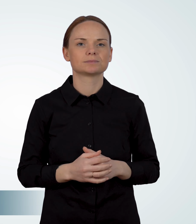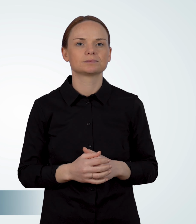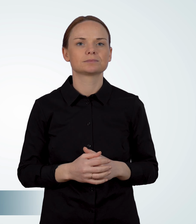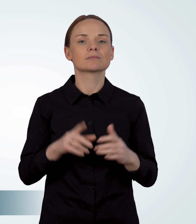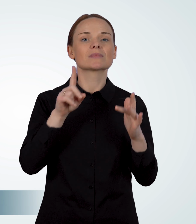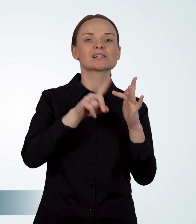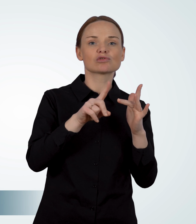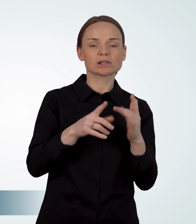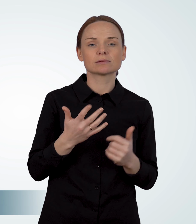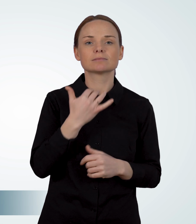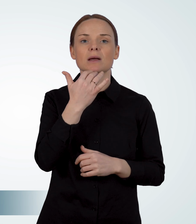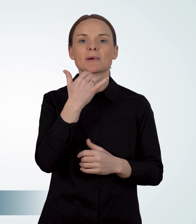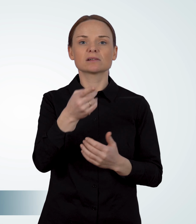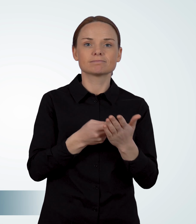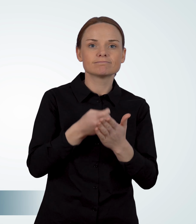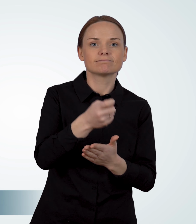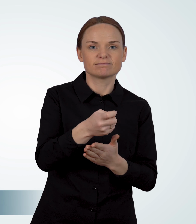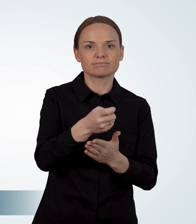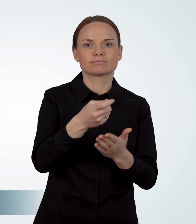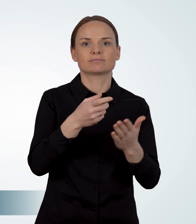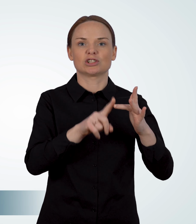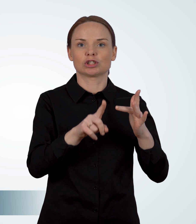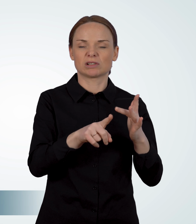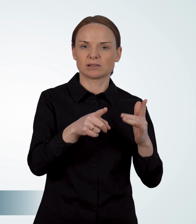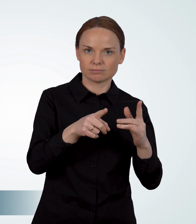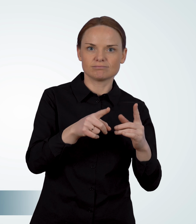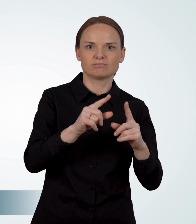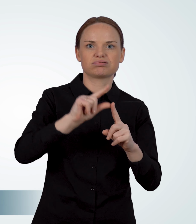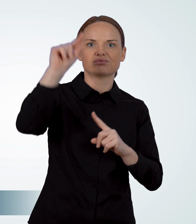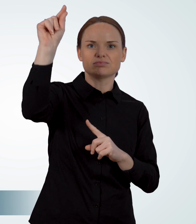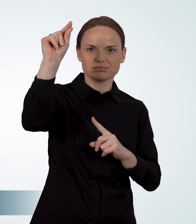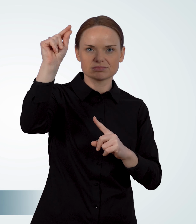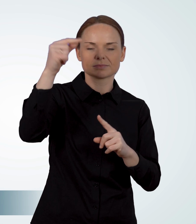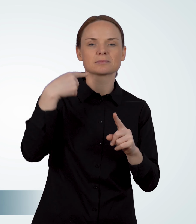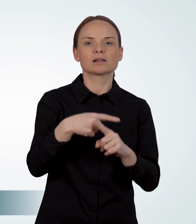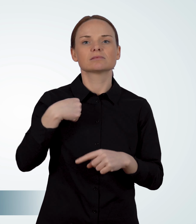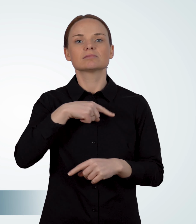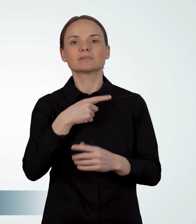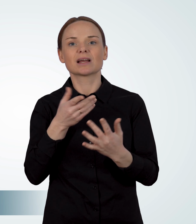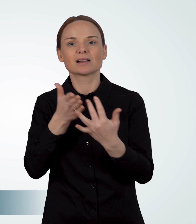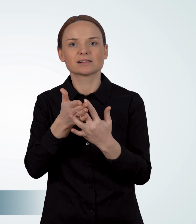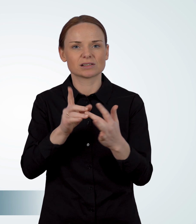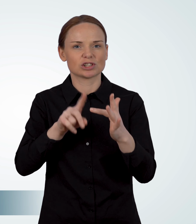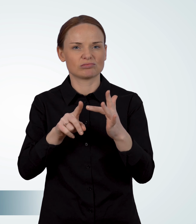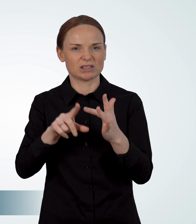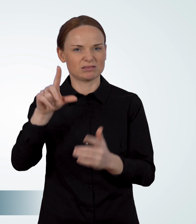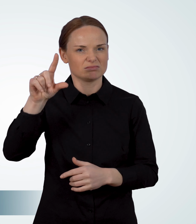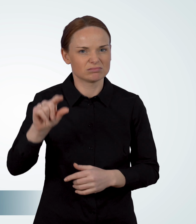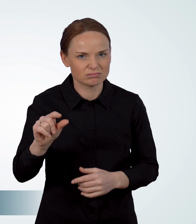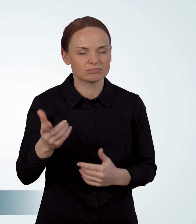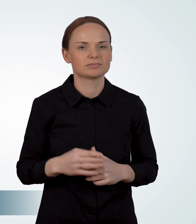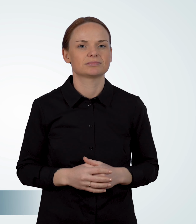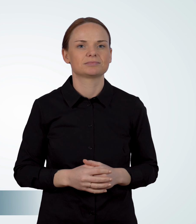• increased insurance costs and reduced access to insurance.